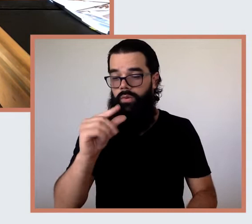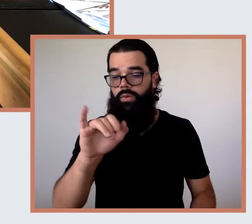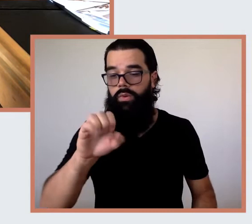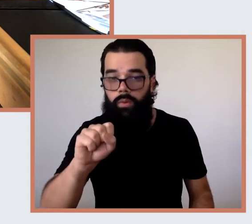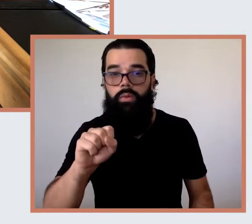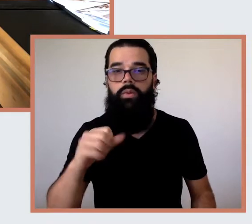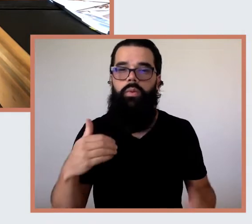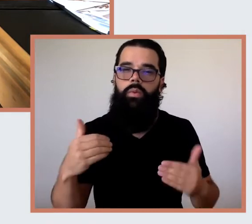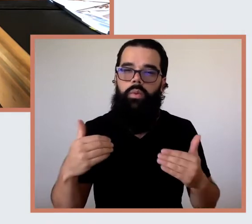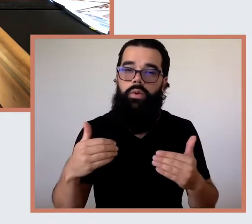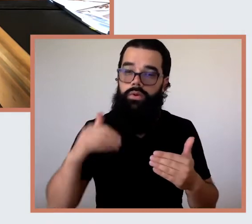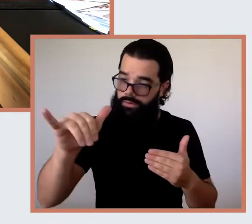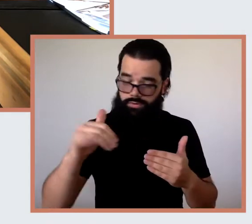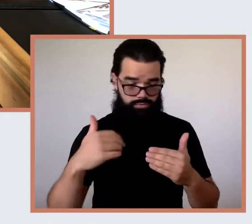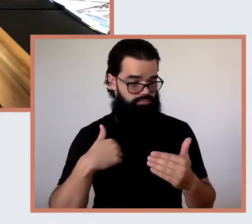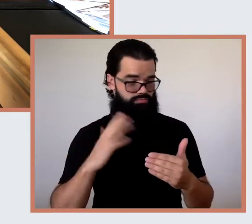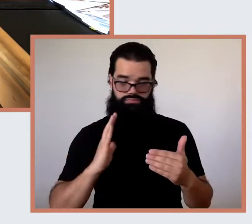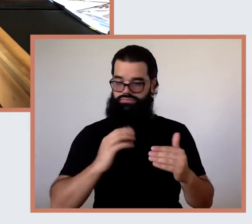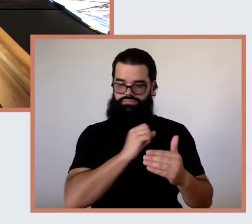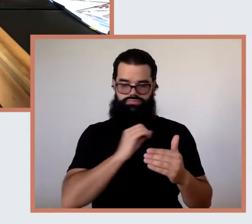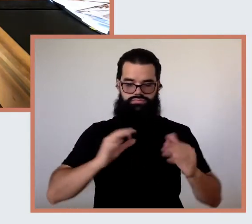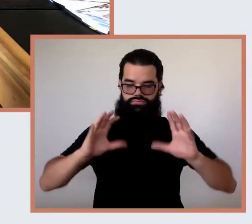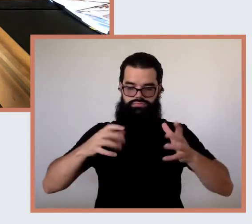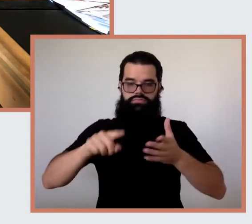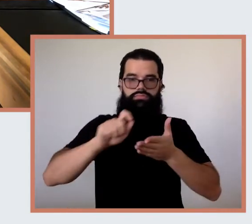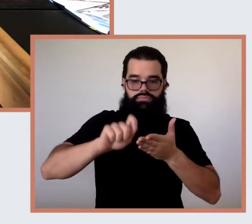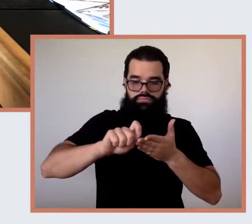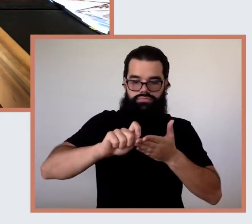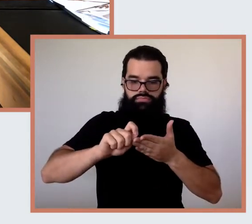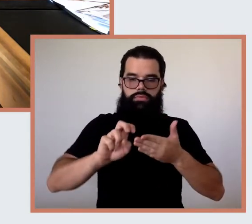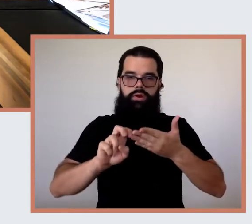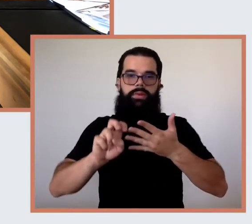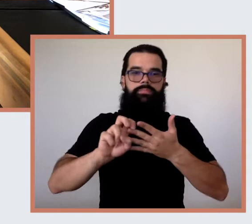and we worked our way up the ladder from where we were staff writers to producers,